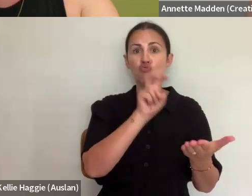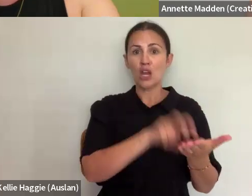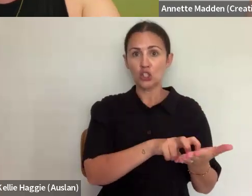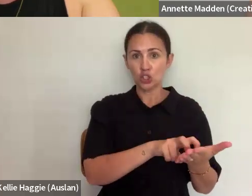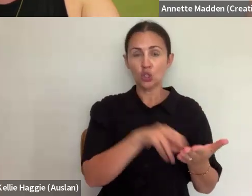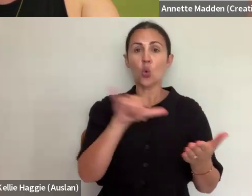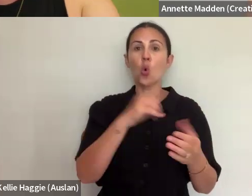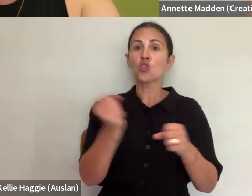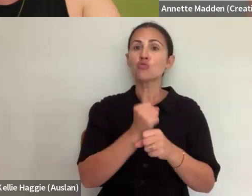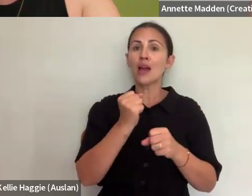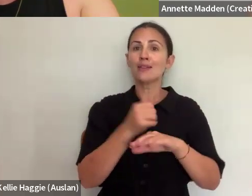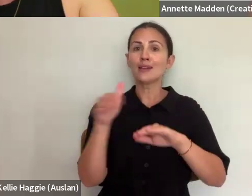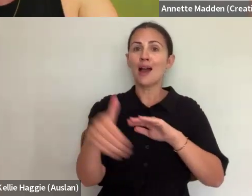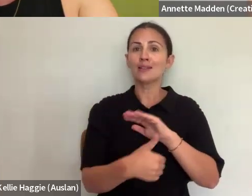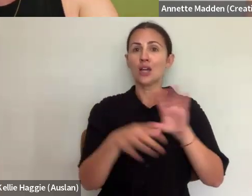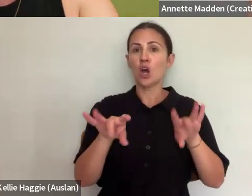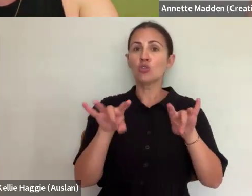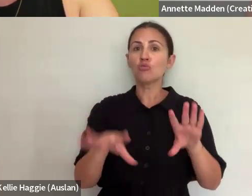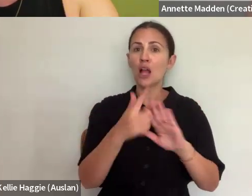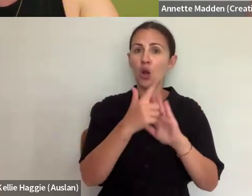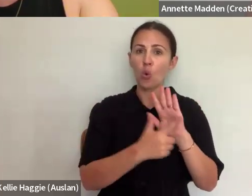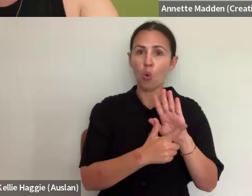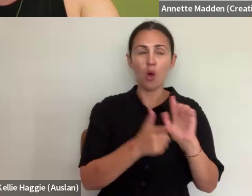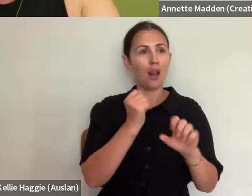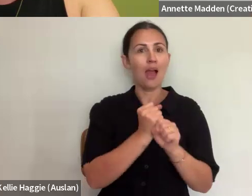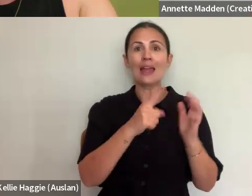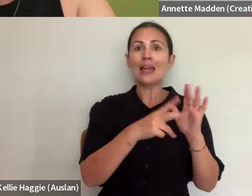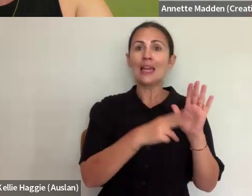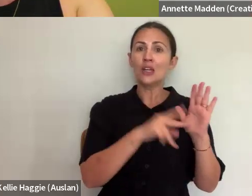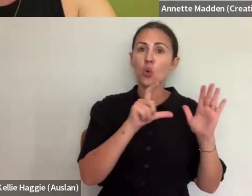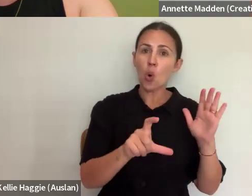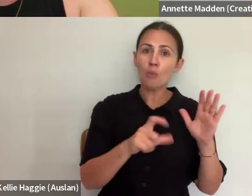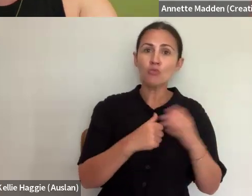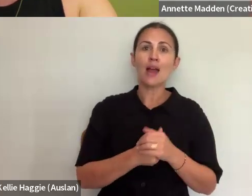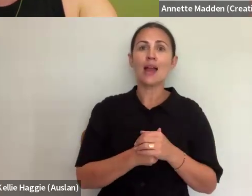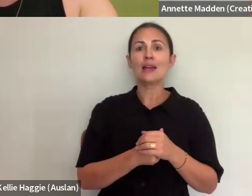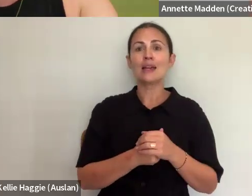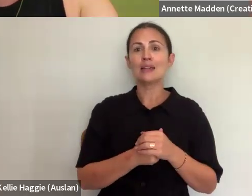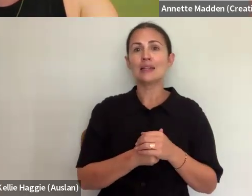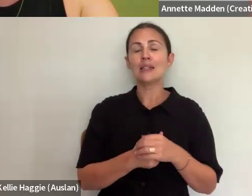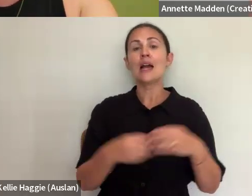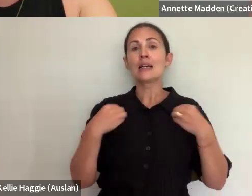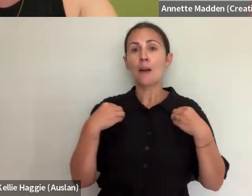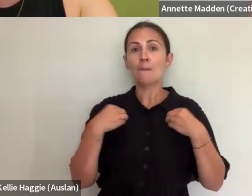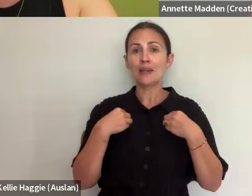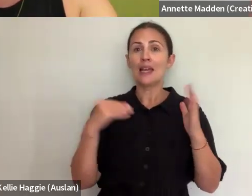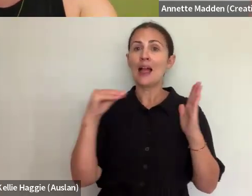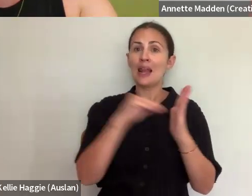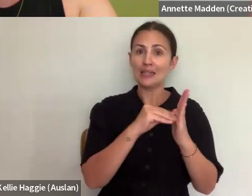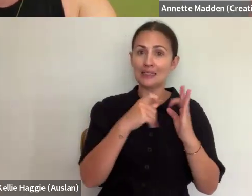organisation that is registered or created by law It could be an incorporated